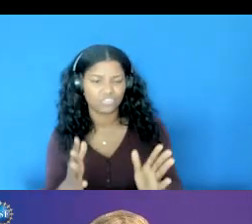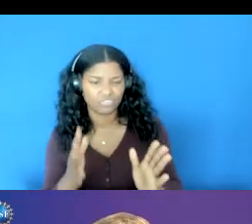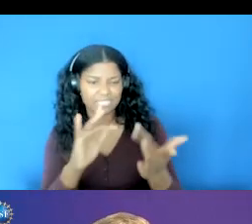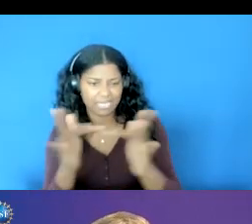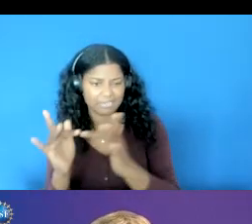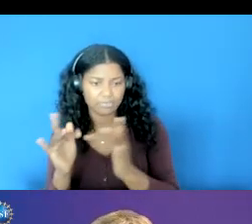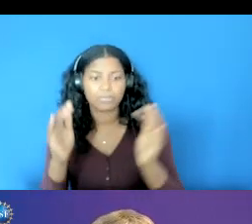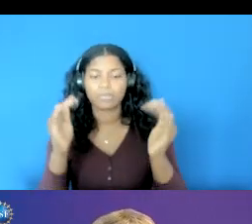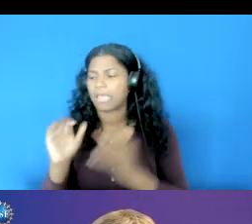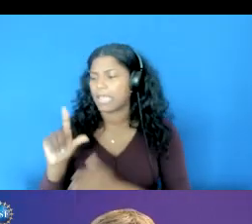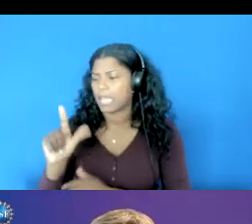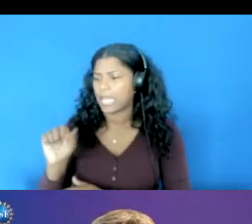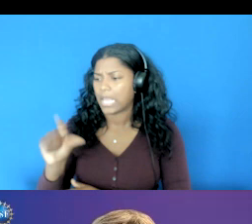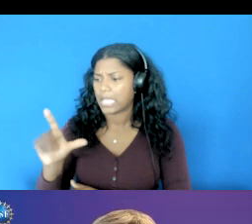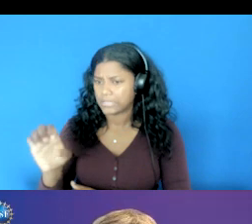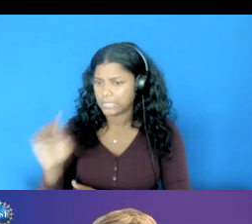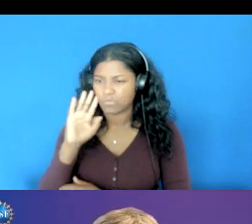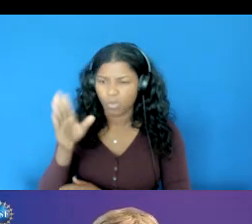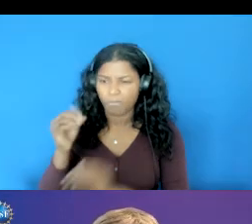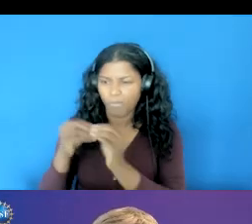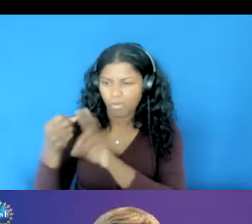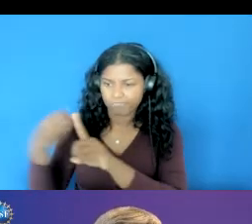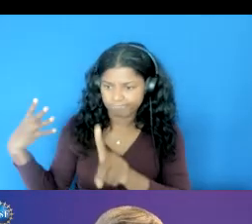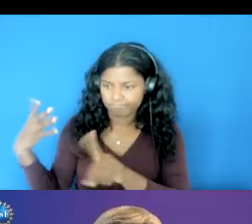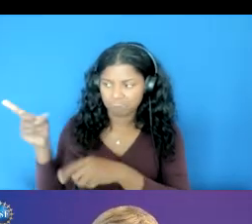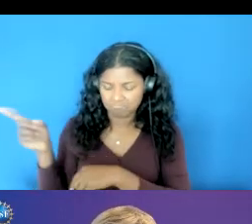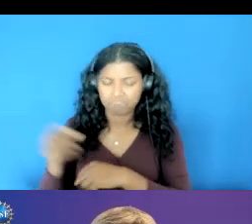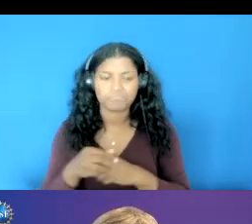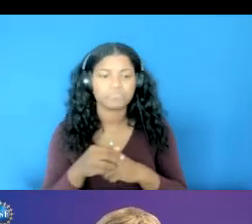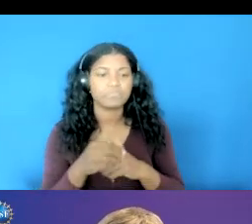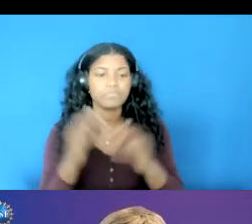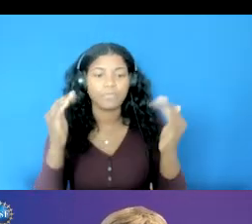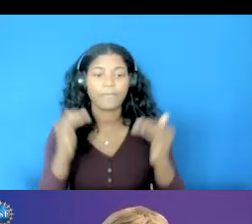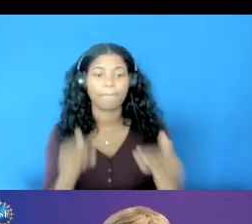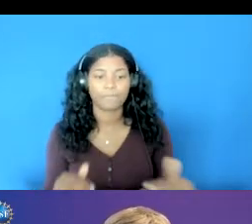And Leslie will speak about these in a bit more detail later in the presentation.